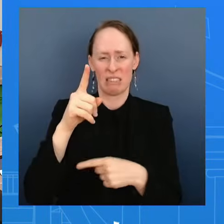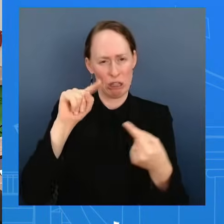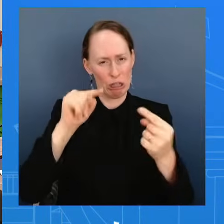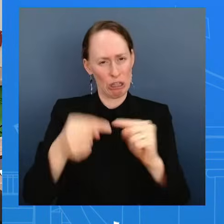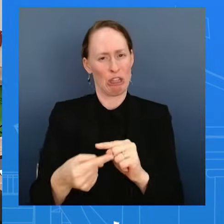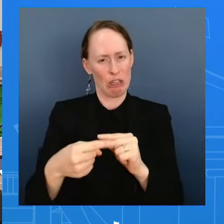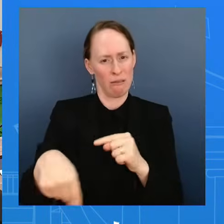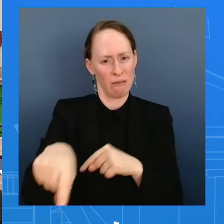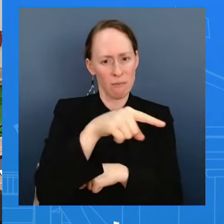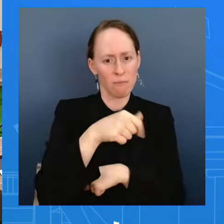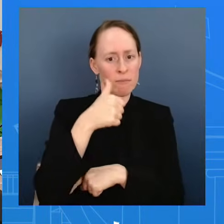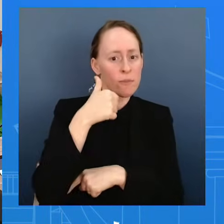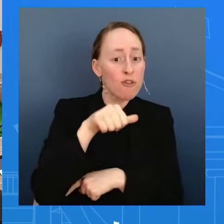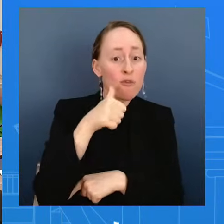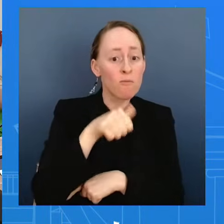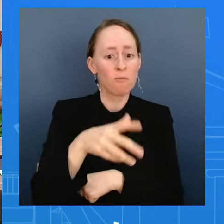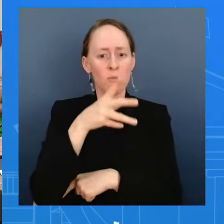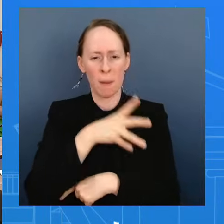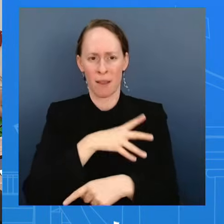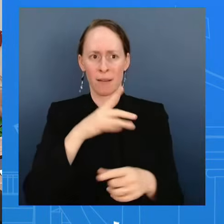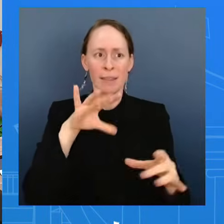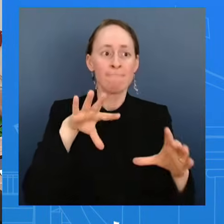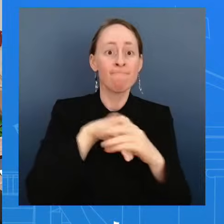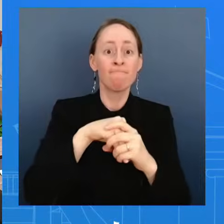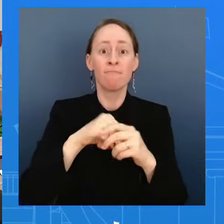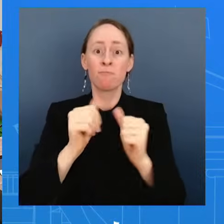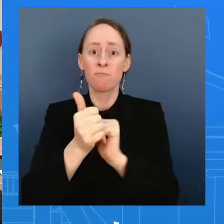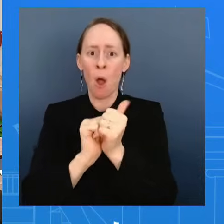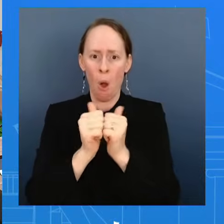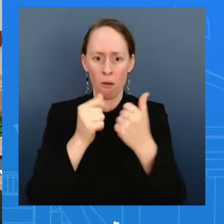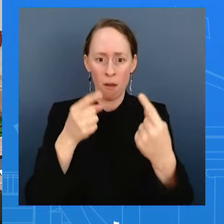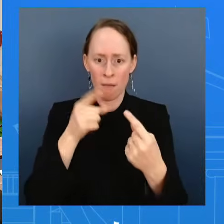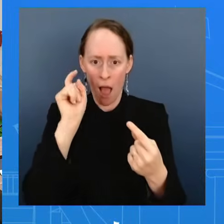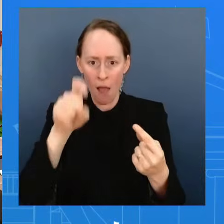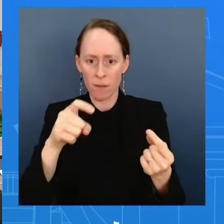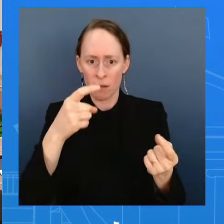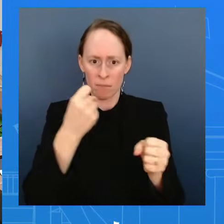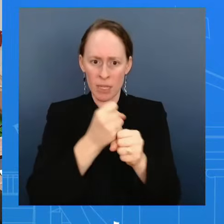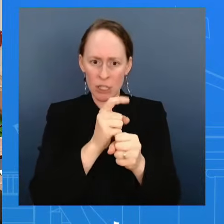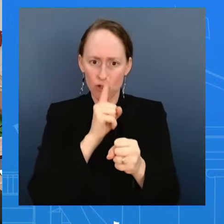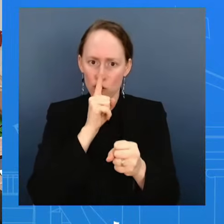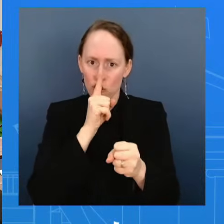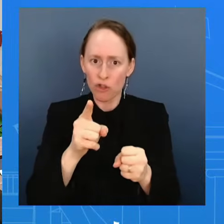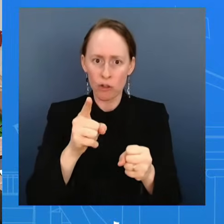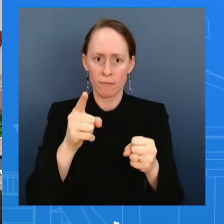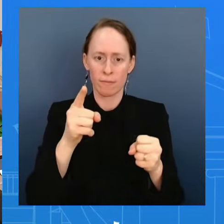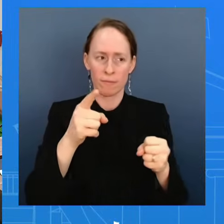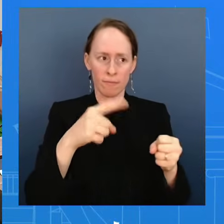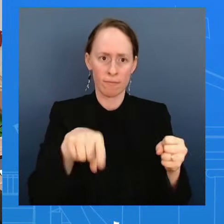The Press: As the vice president begins her battleground state travels this week, many Black and brown Americans